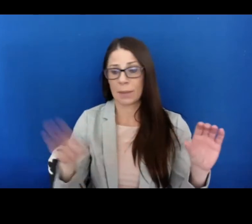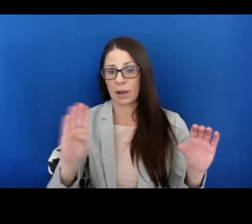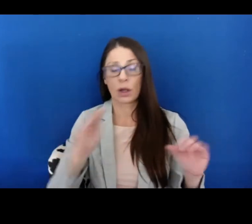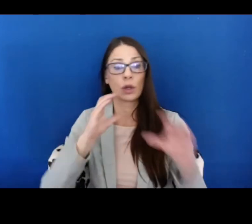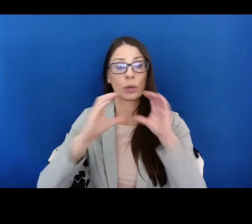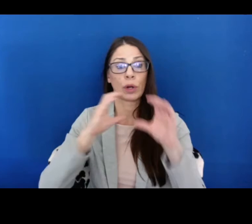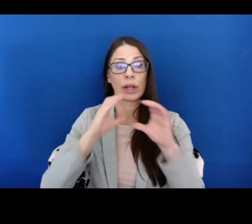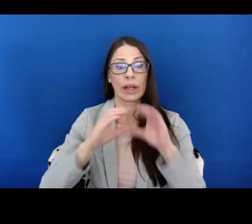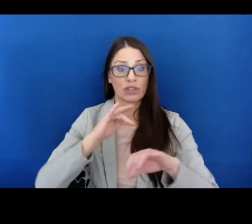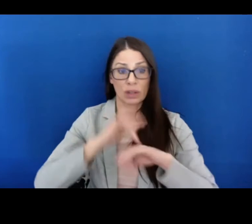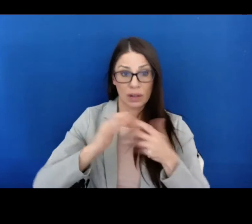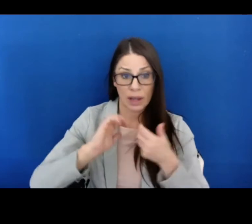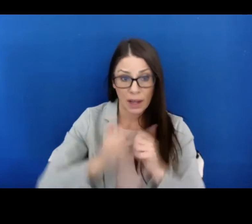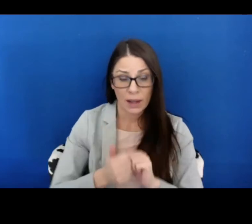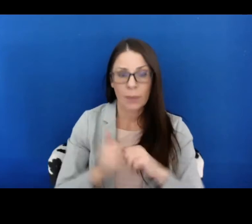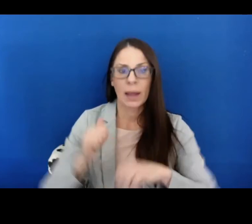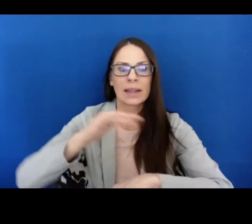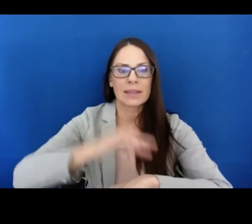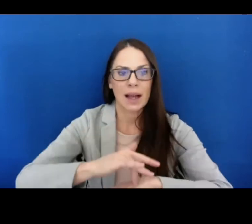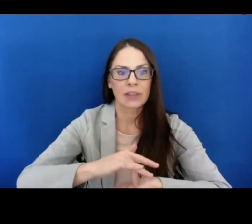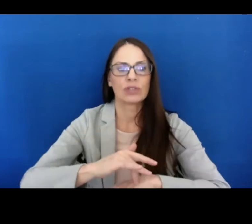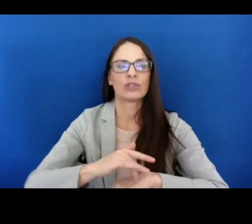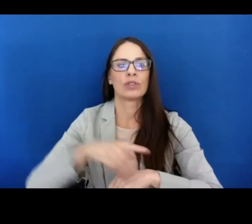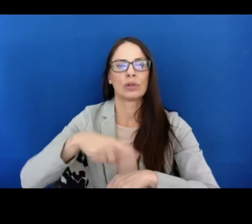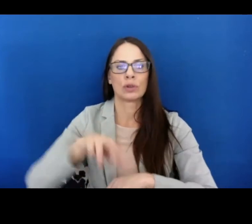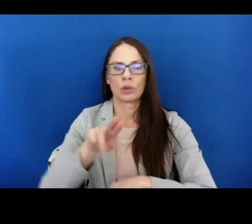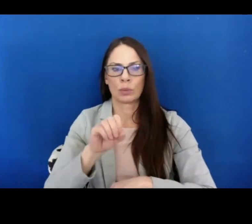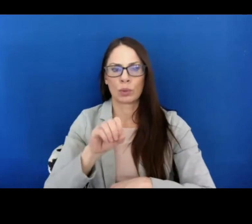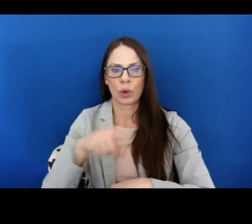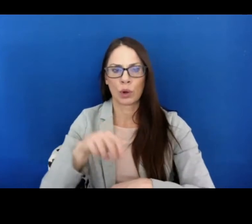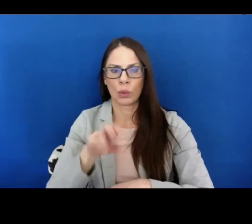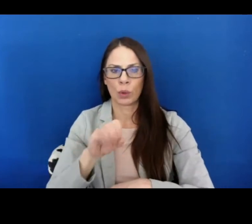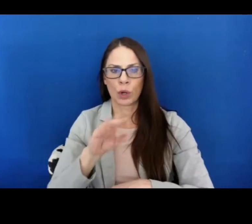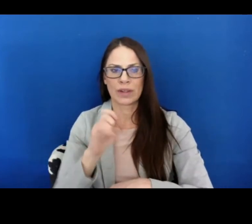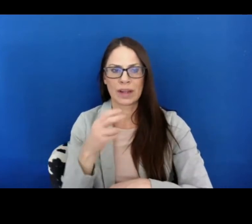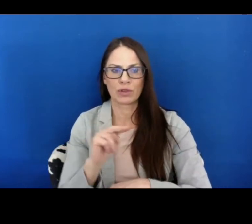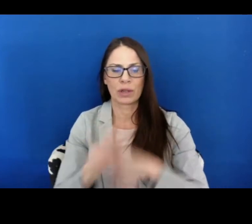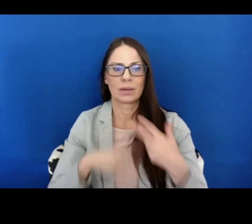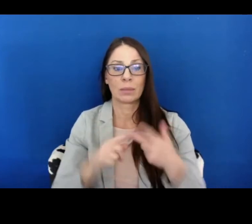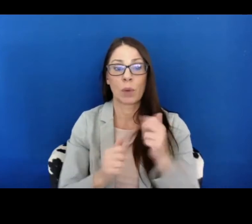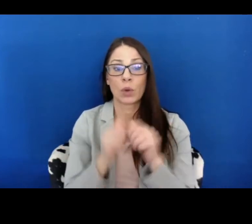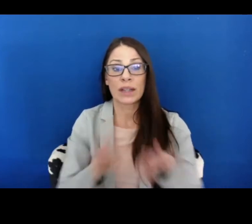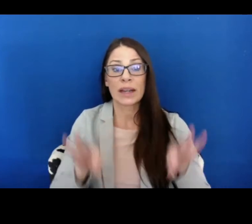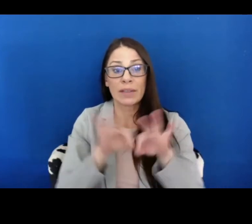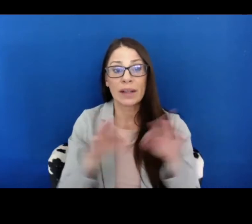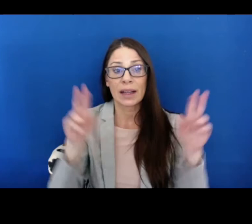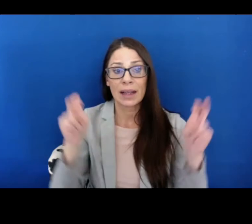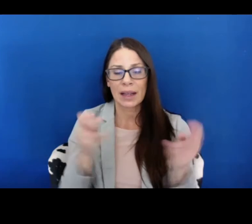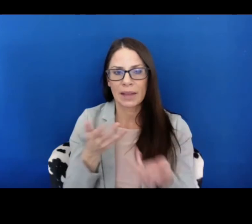by via touch proprioception, and most significantly via quote the engagement with their society